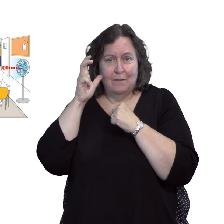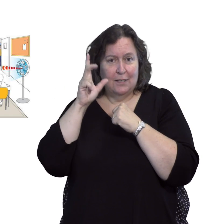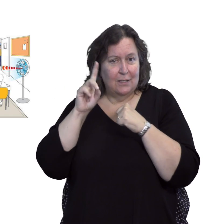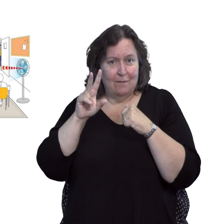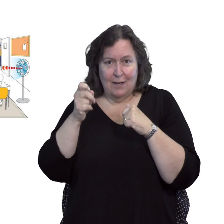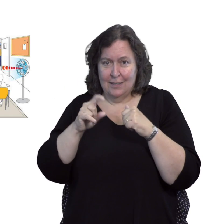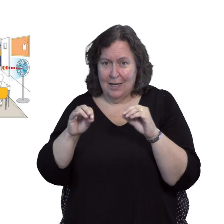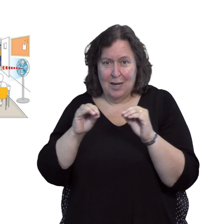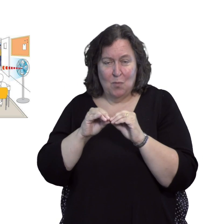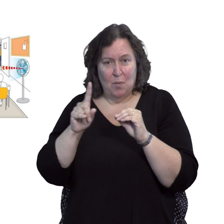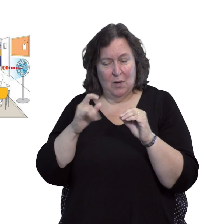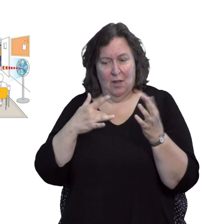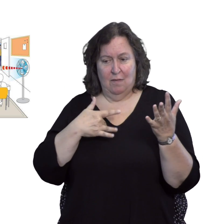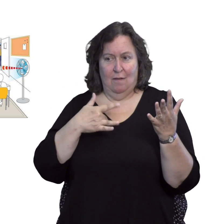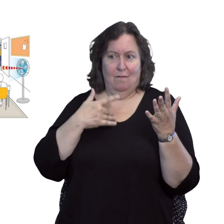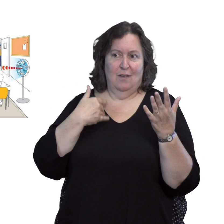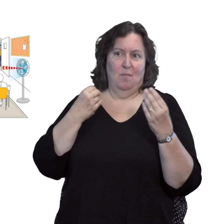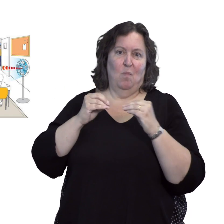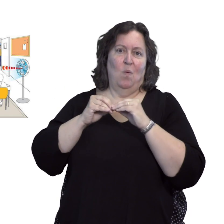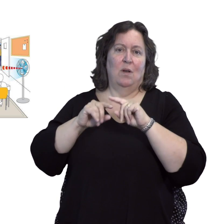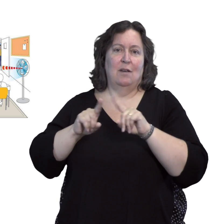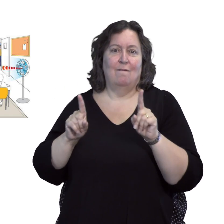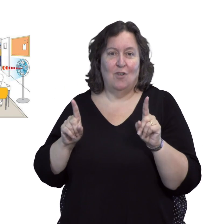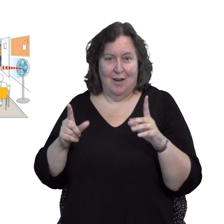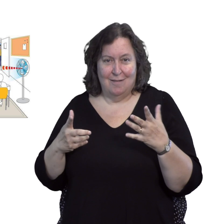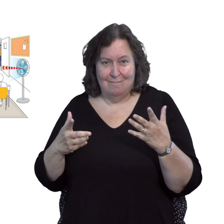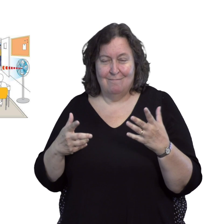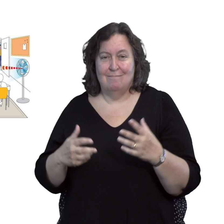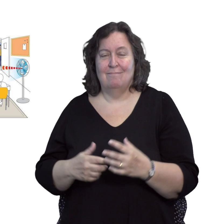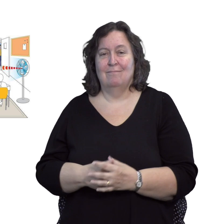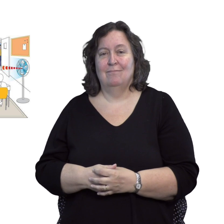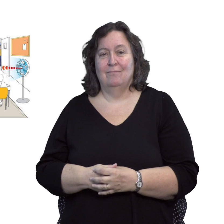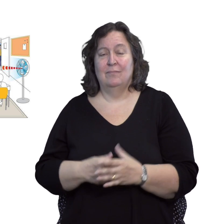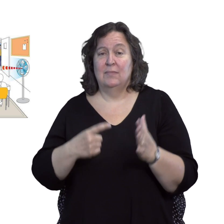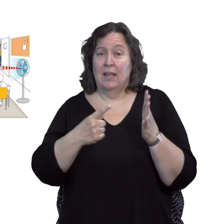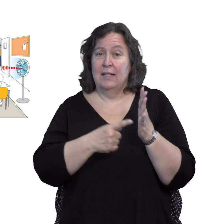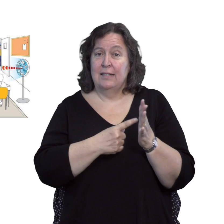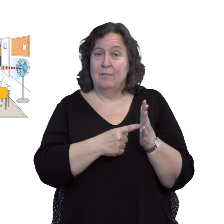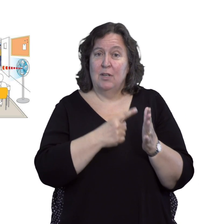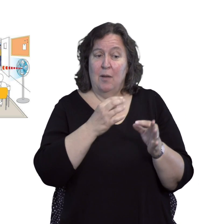because it makes them feel even more different. Sometimes having students work